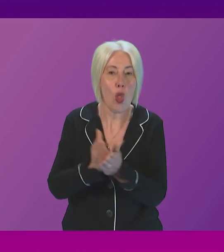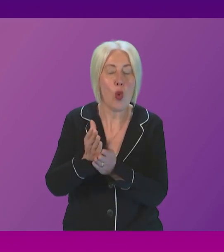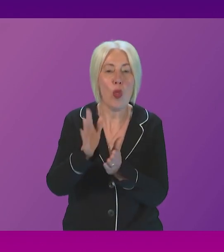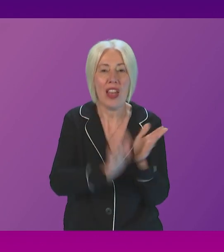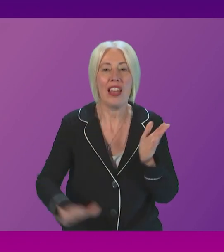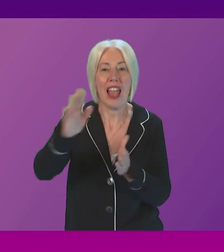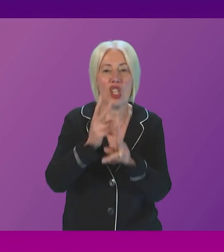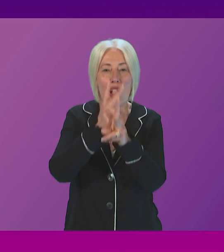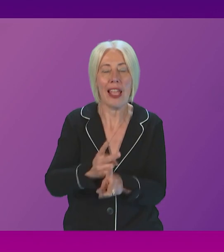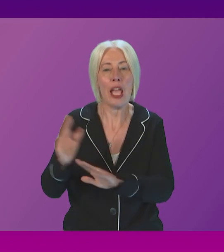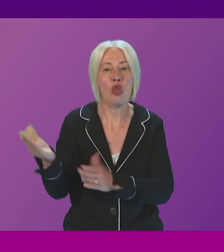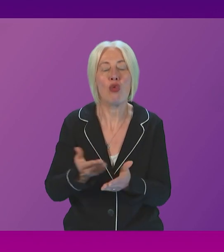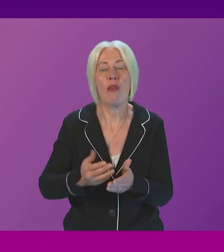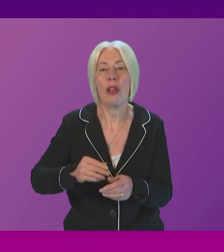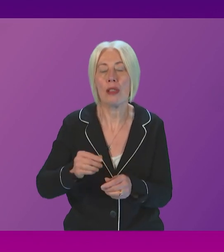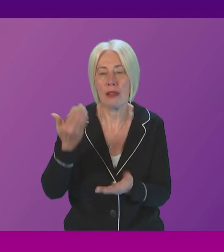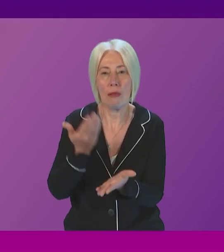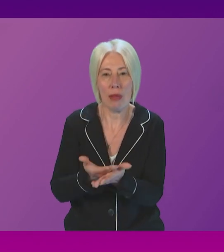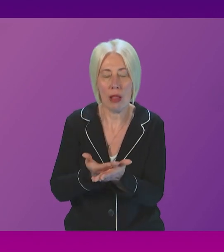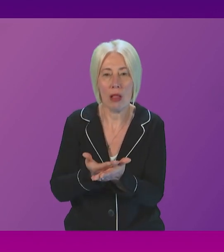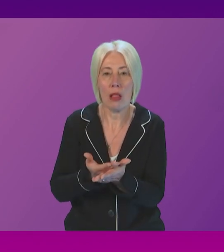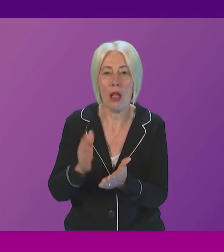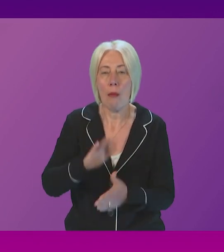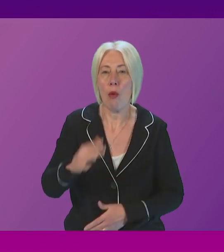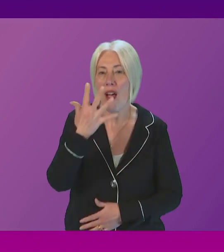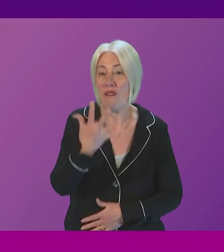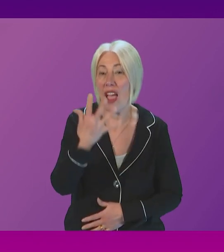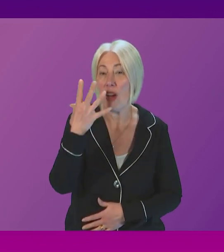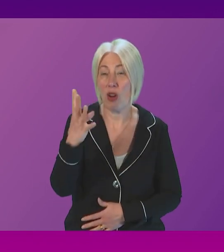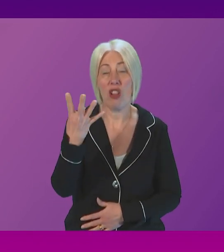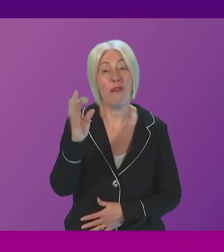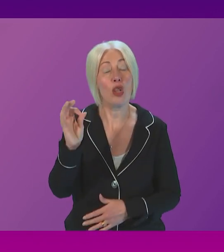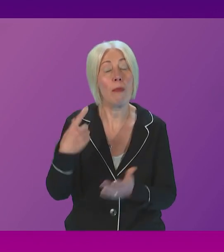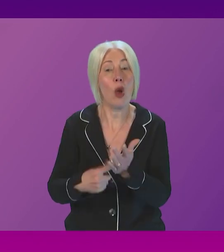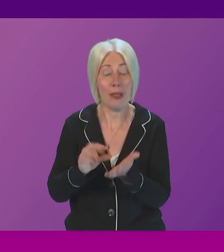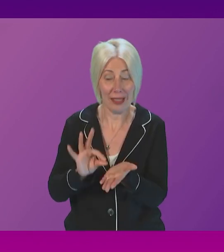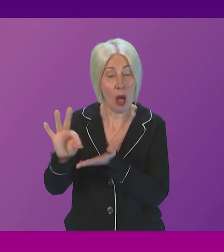Our carers allowance supplement provides around £540 of additional support per year for carers